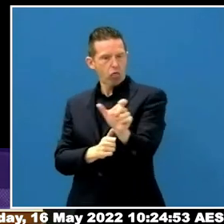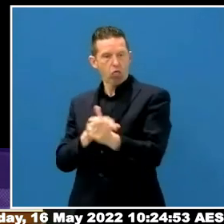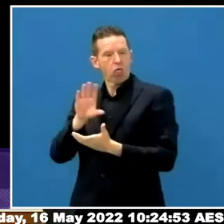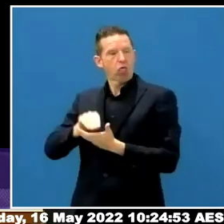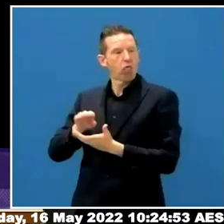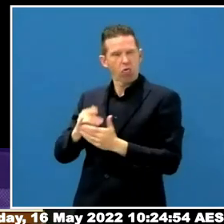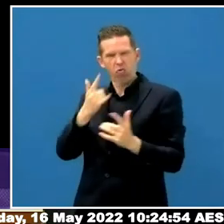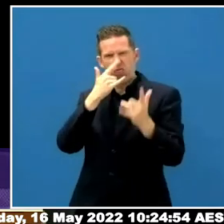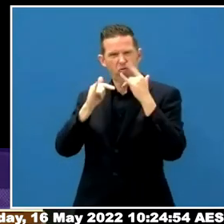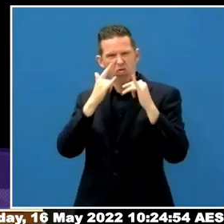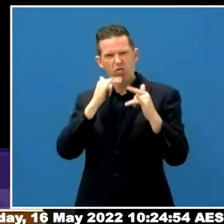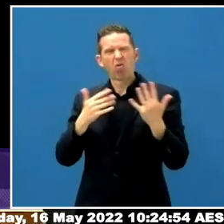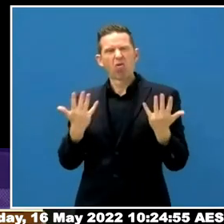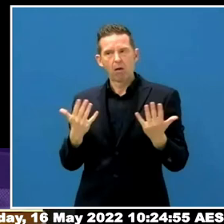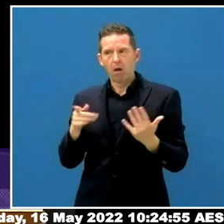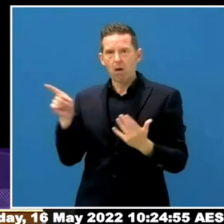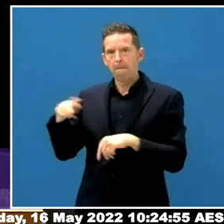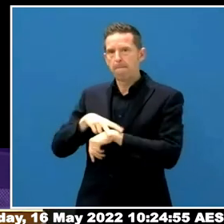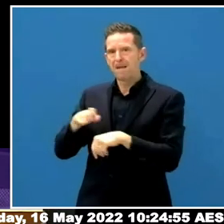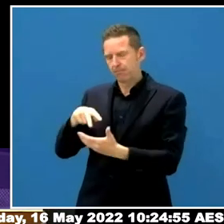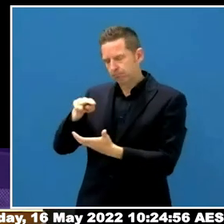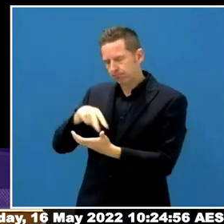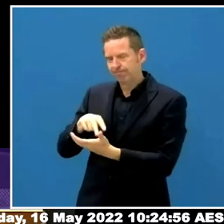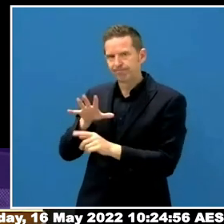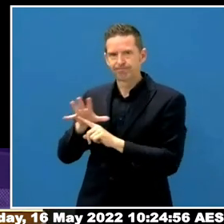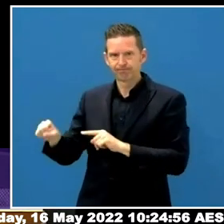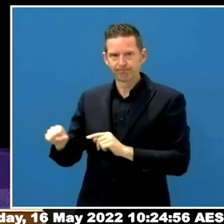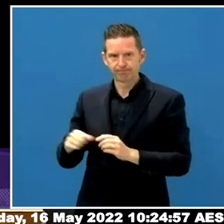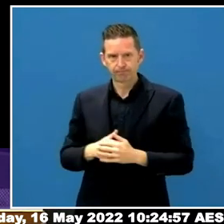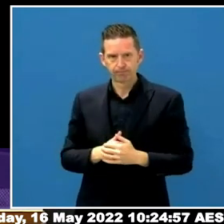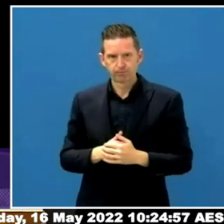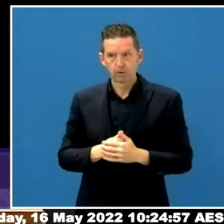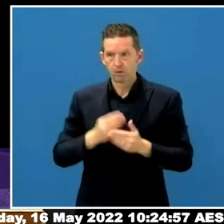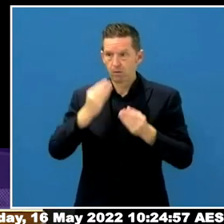Commissioners, we will not be showing any of the videos or images in the course of this